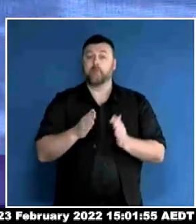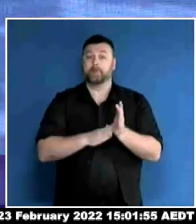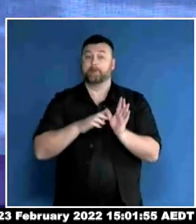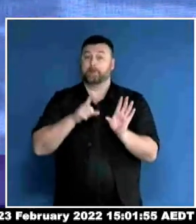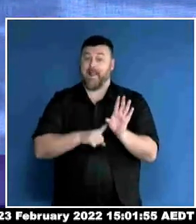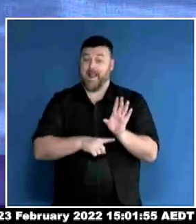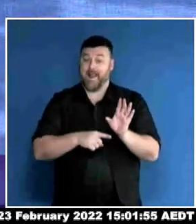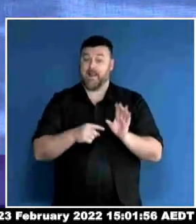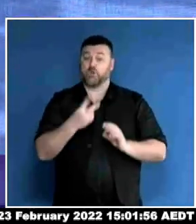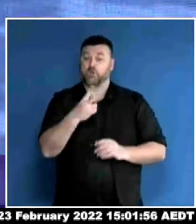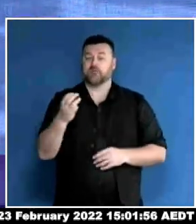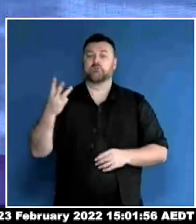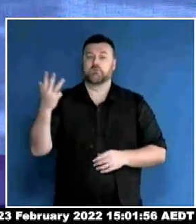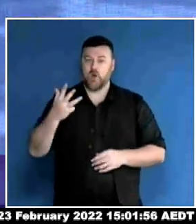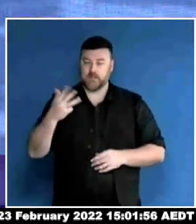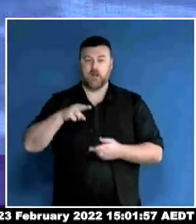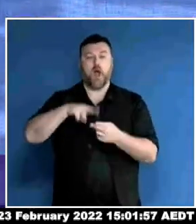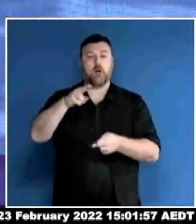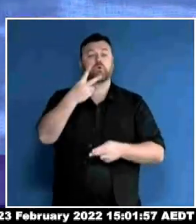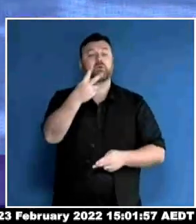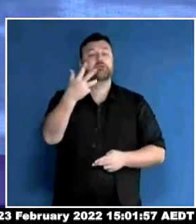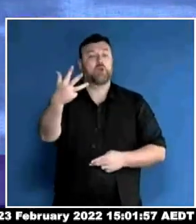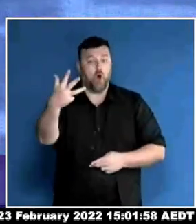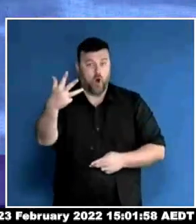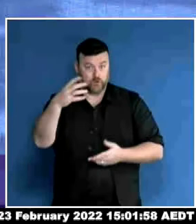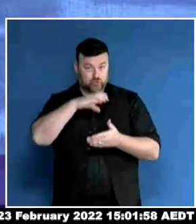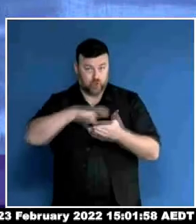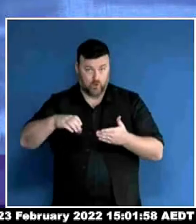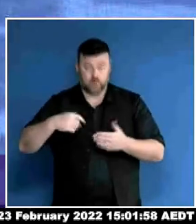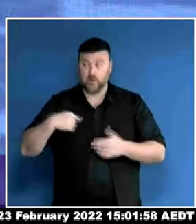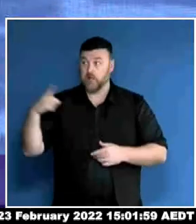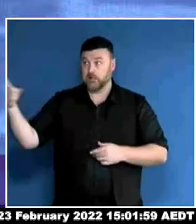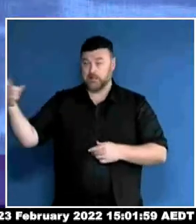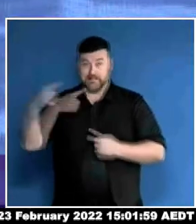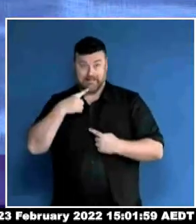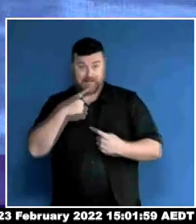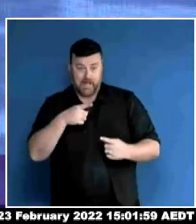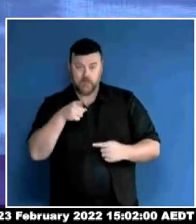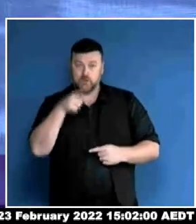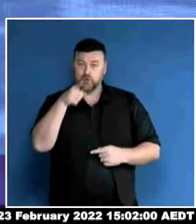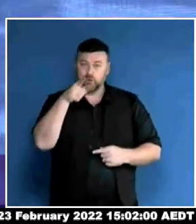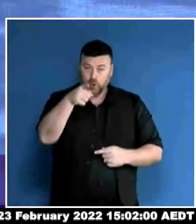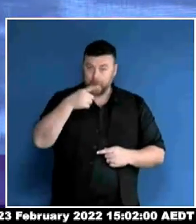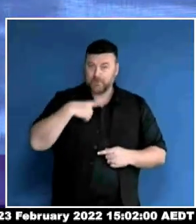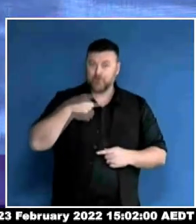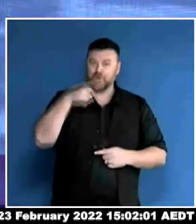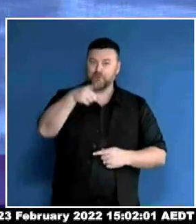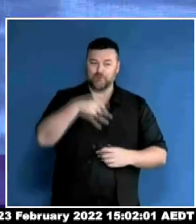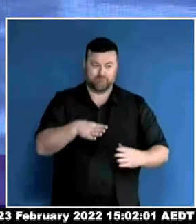And you were told this is because you had started to be responsible for managing other